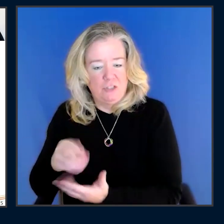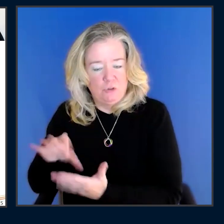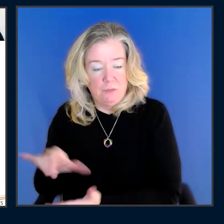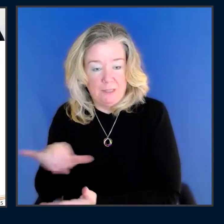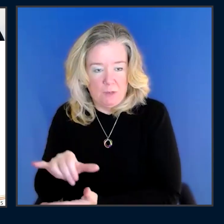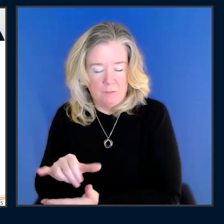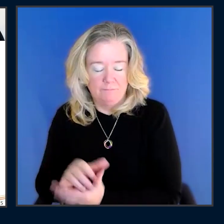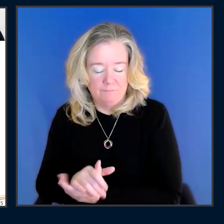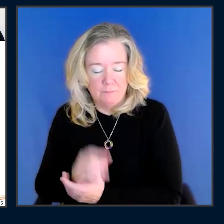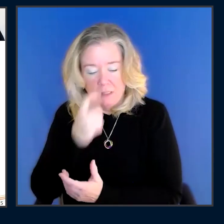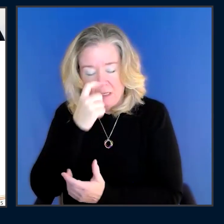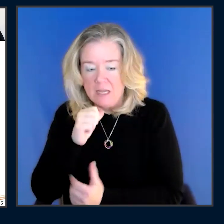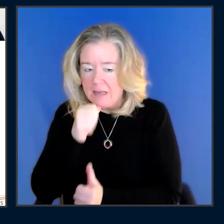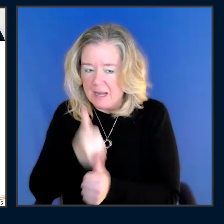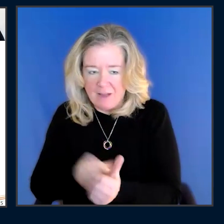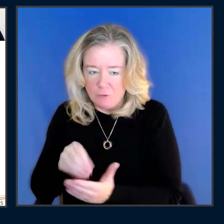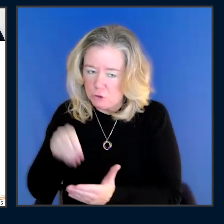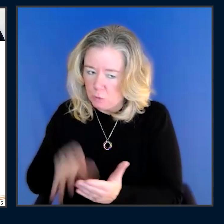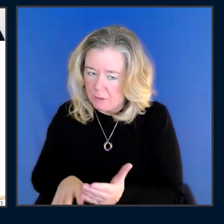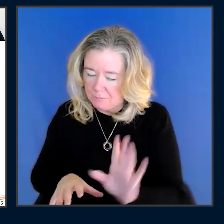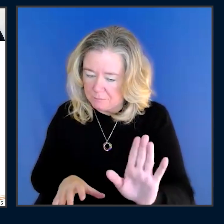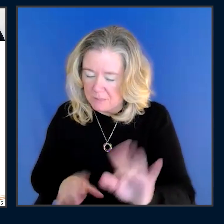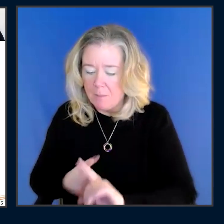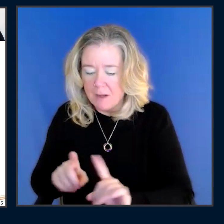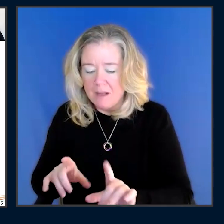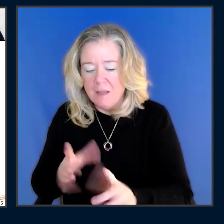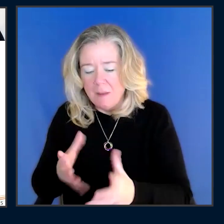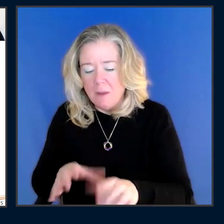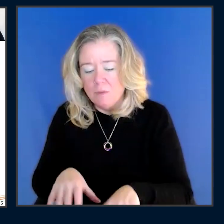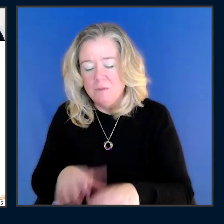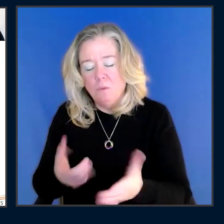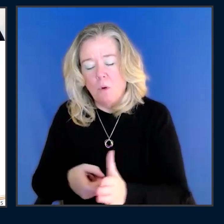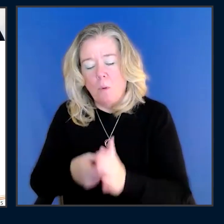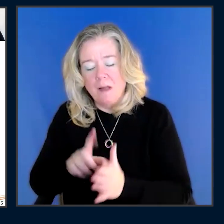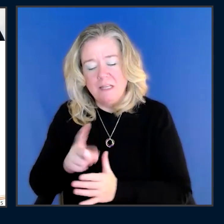a deaf and hard of hearing student as well. Not every student, but it might take